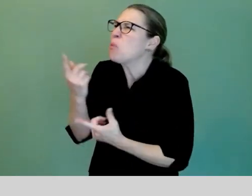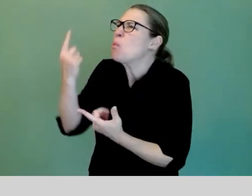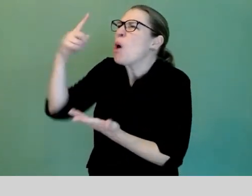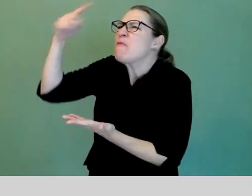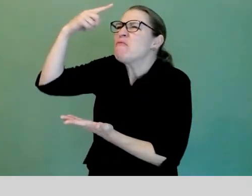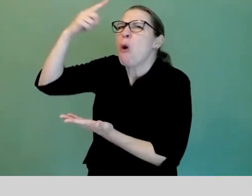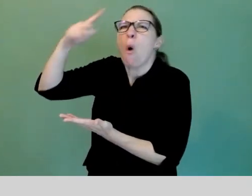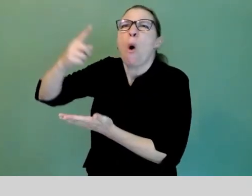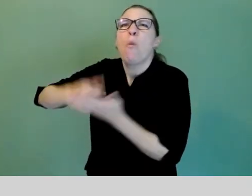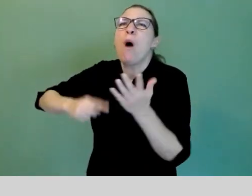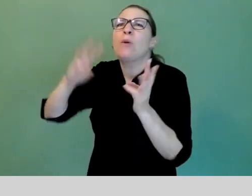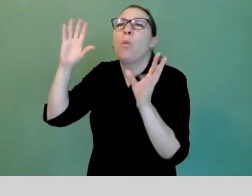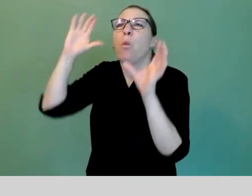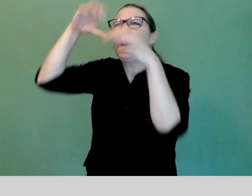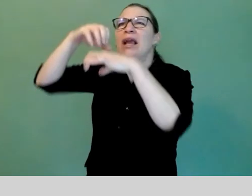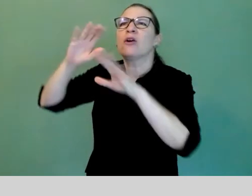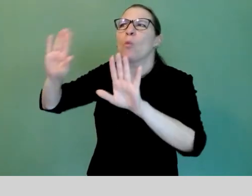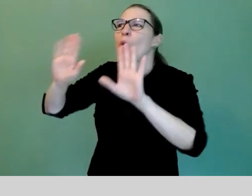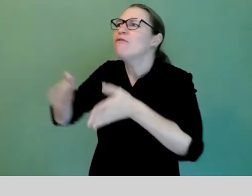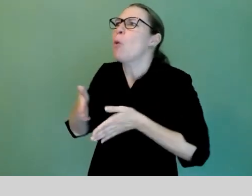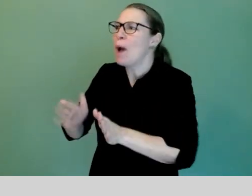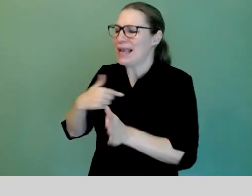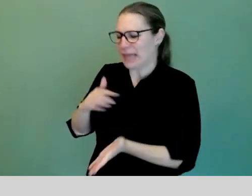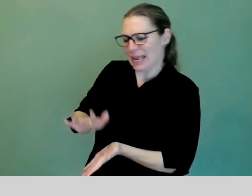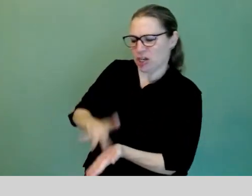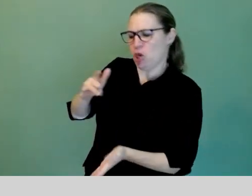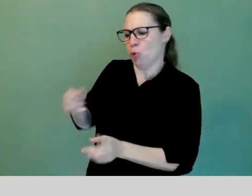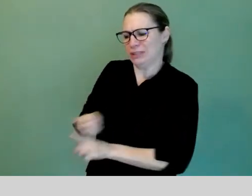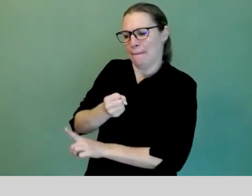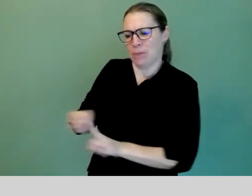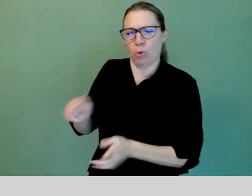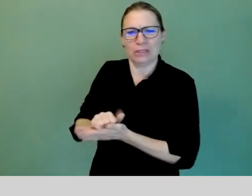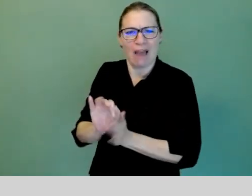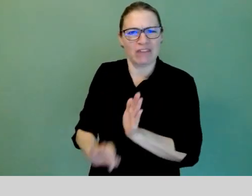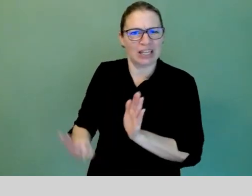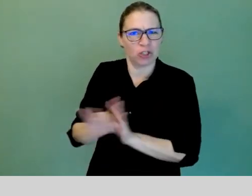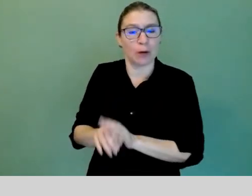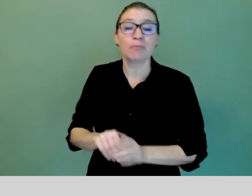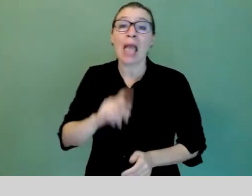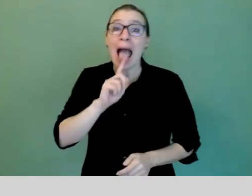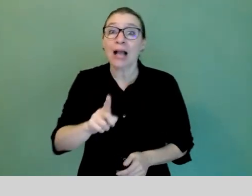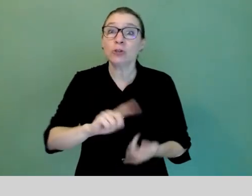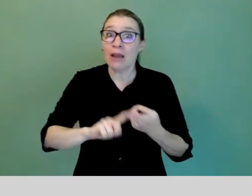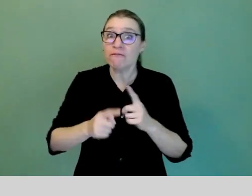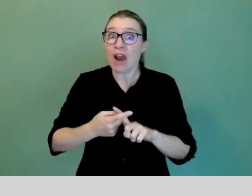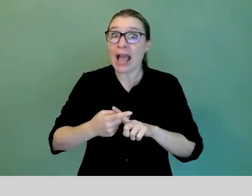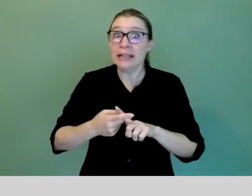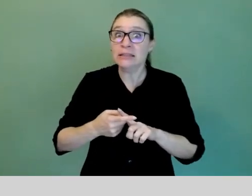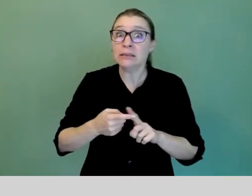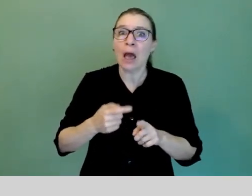you can use or abuse that feature. I actually have friends online who I swap weird techniques with.